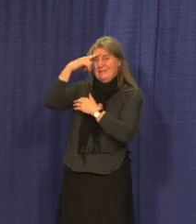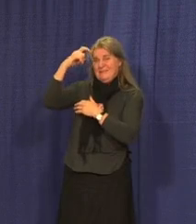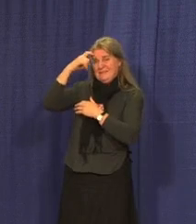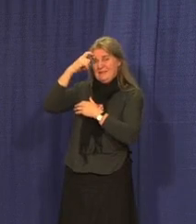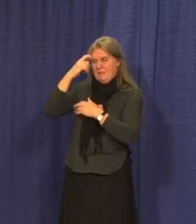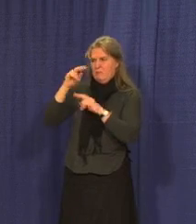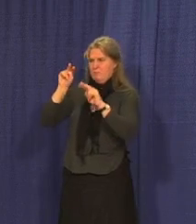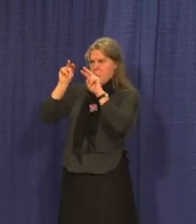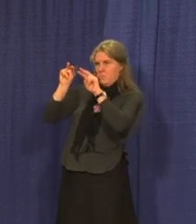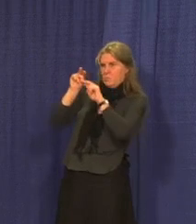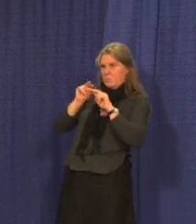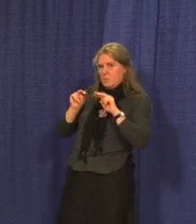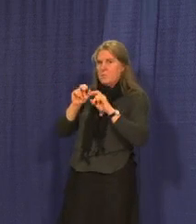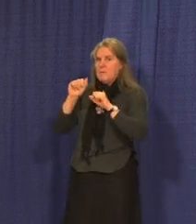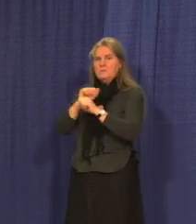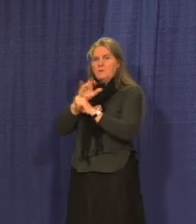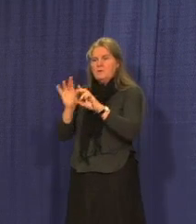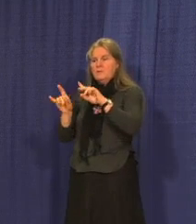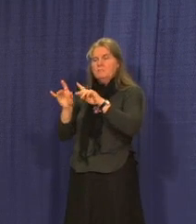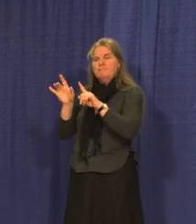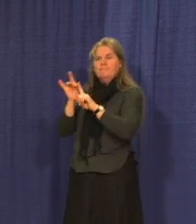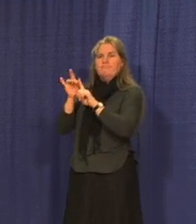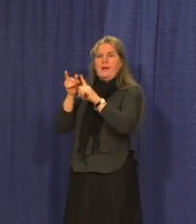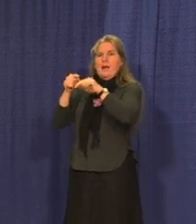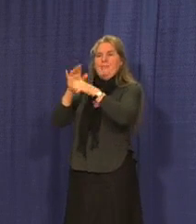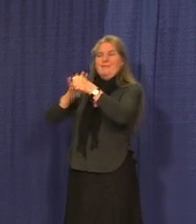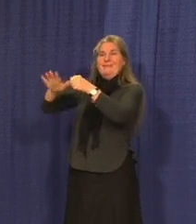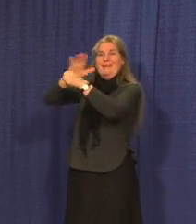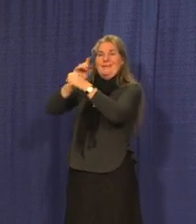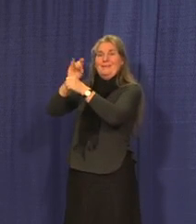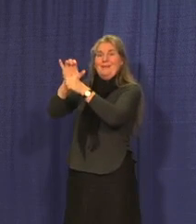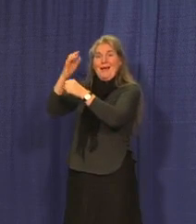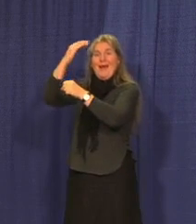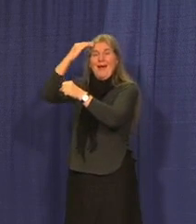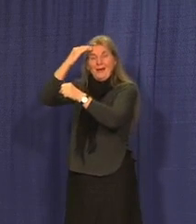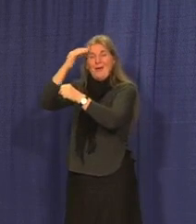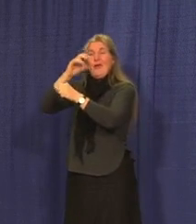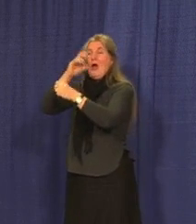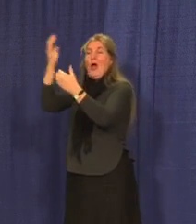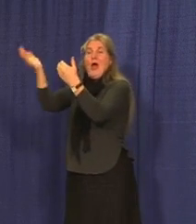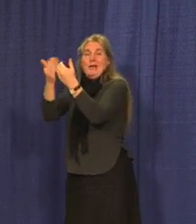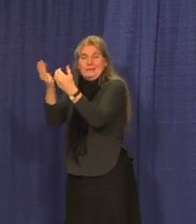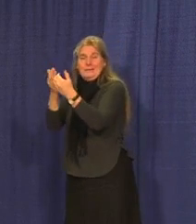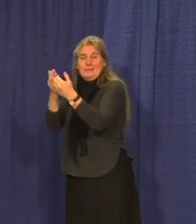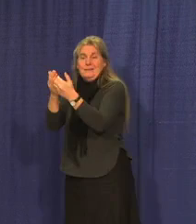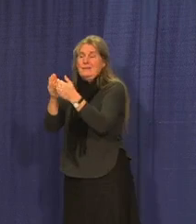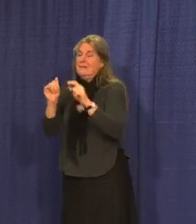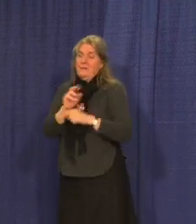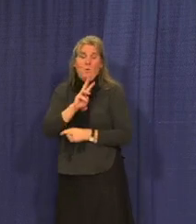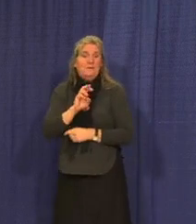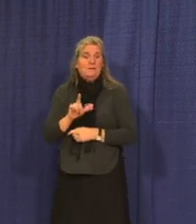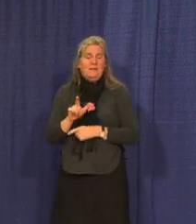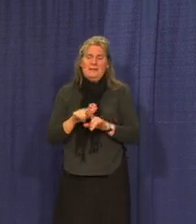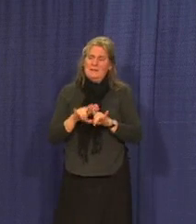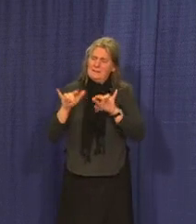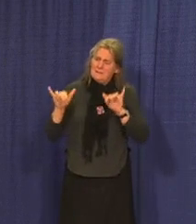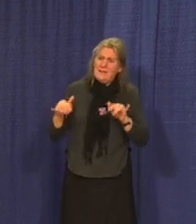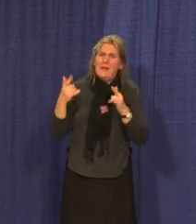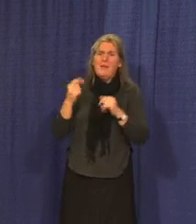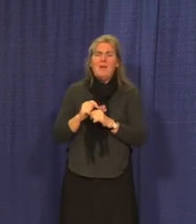were advised this summer to self monitor due to possible exposures. And I know how difficult it has been for the good people of